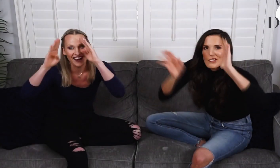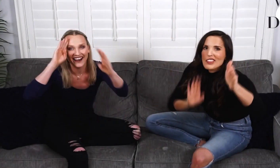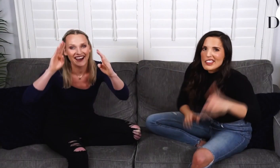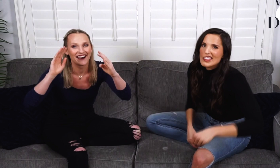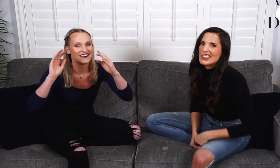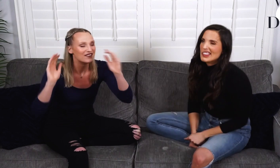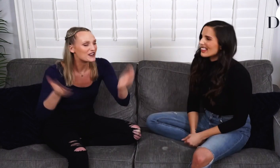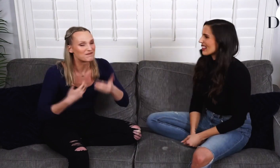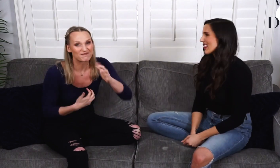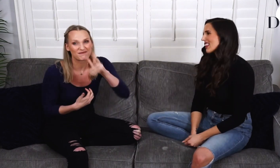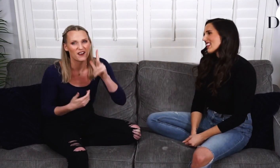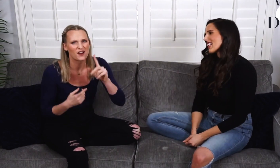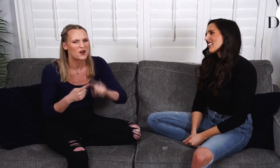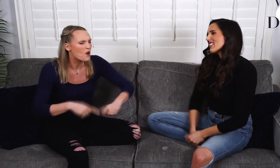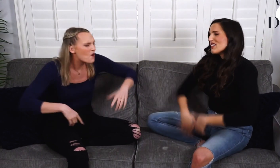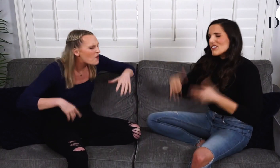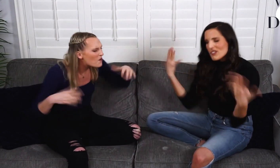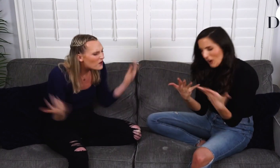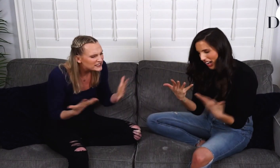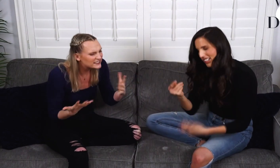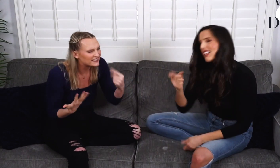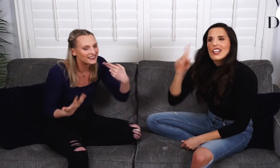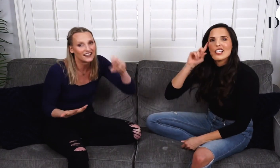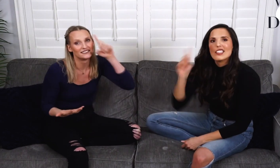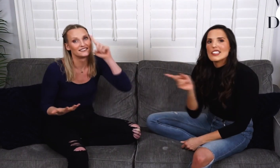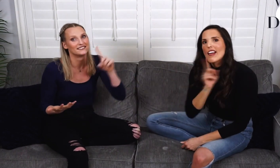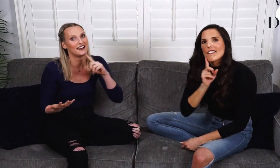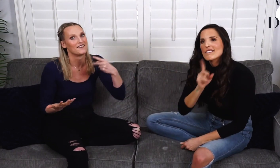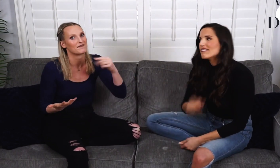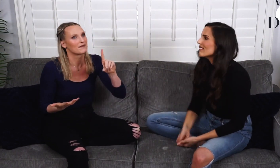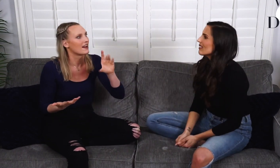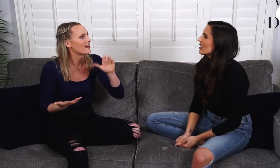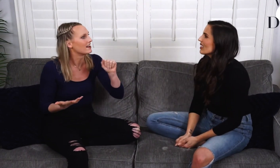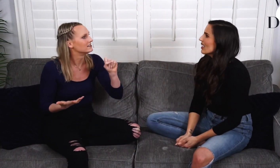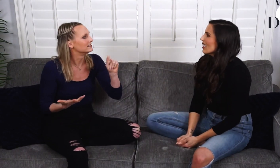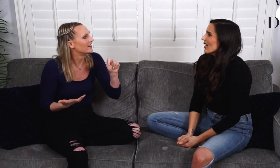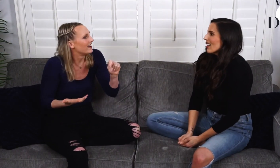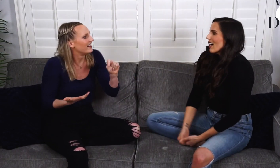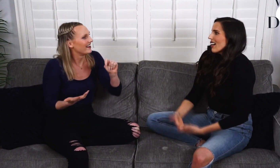Hey! - Hello, welcome back to, “What the Deaf?!” Podcast!